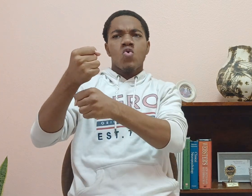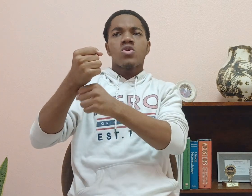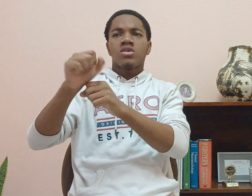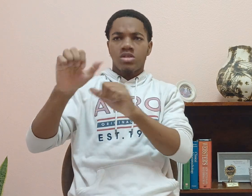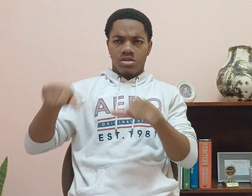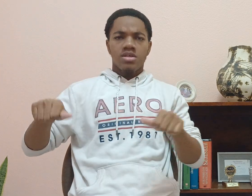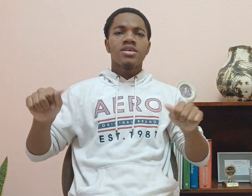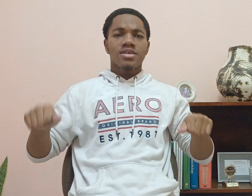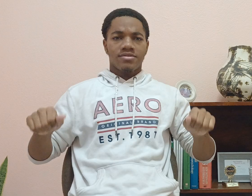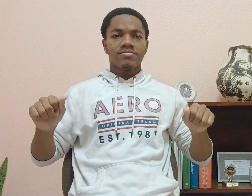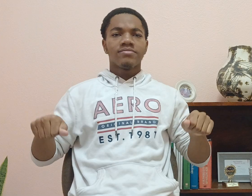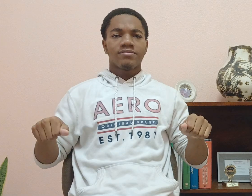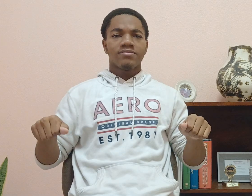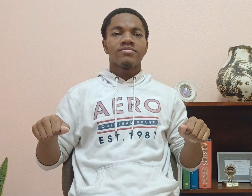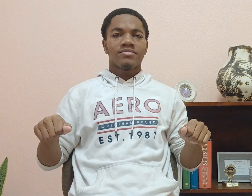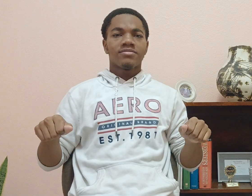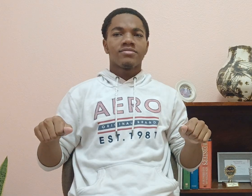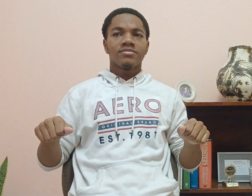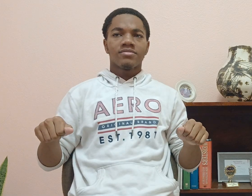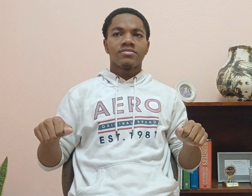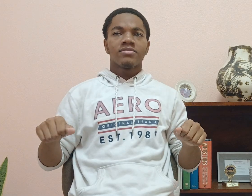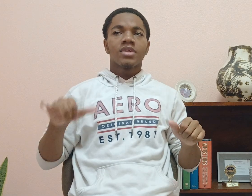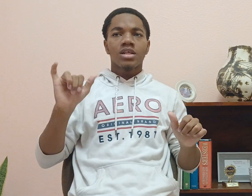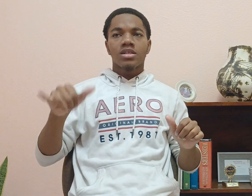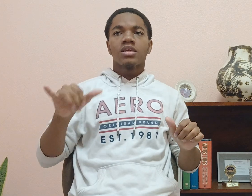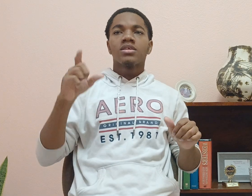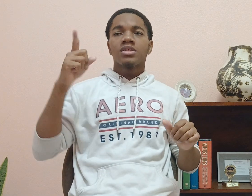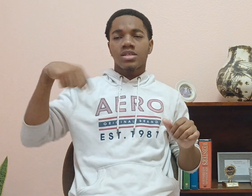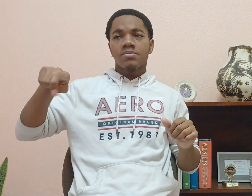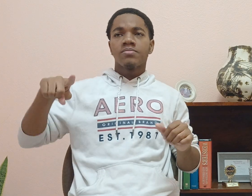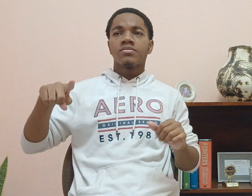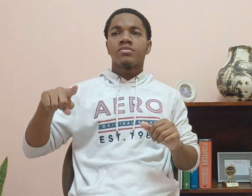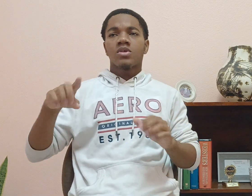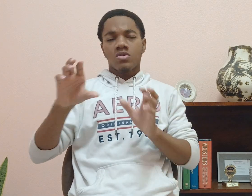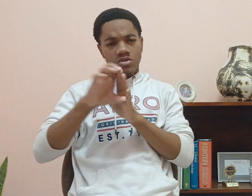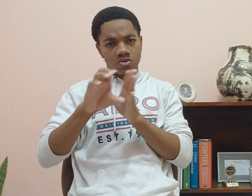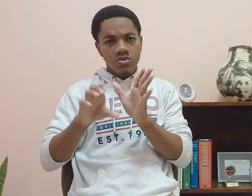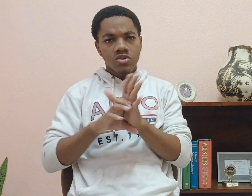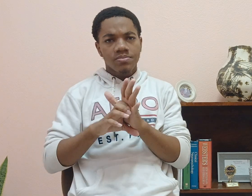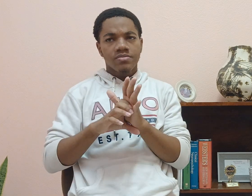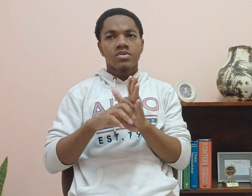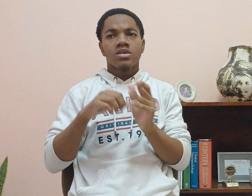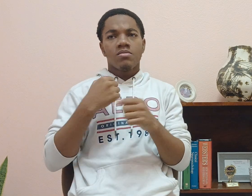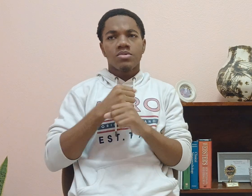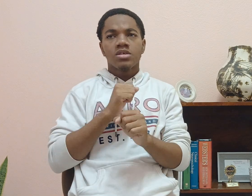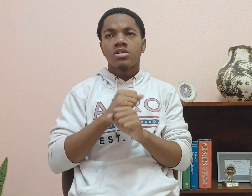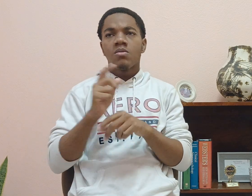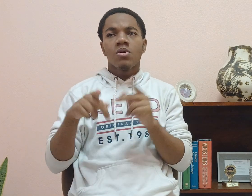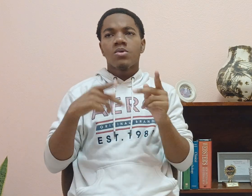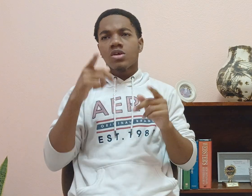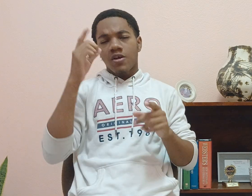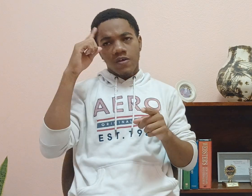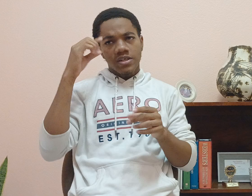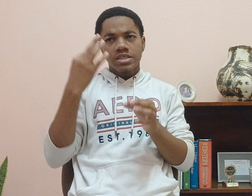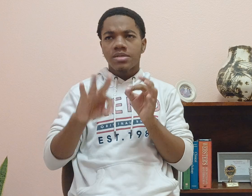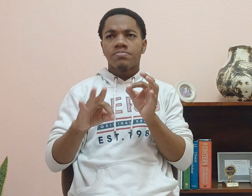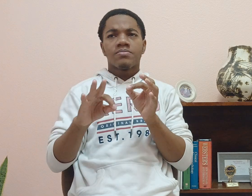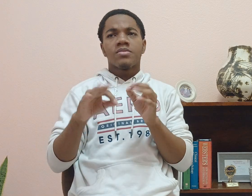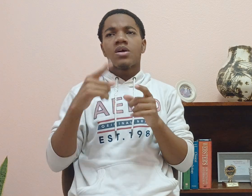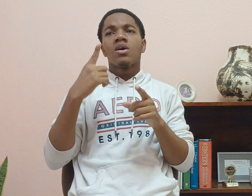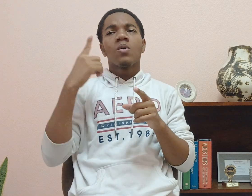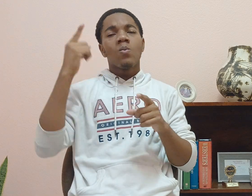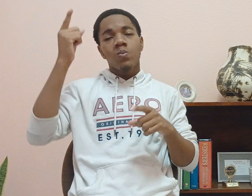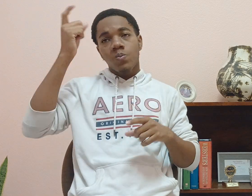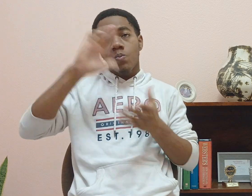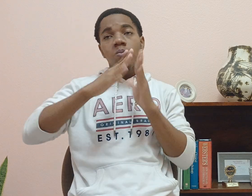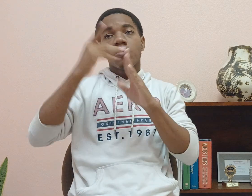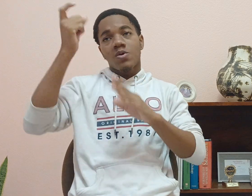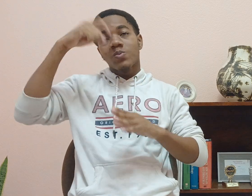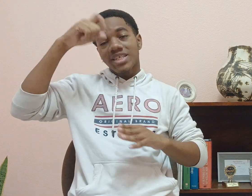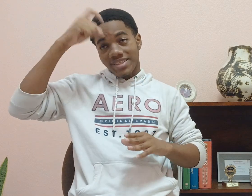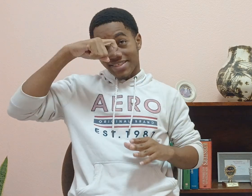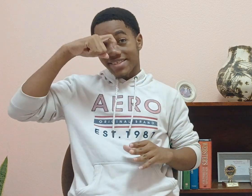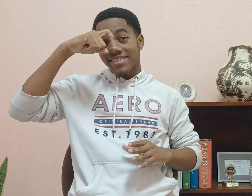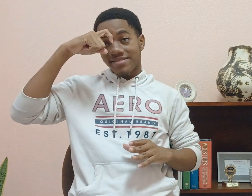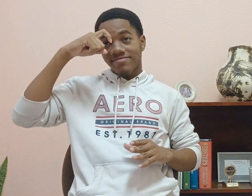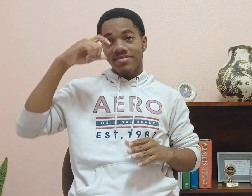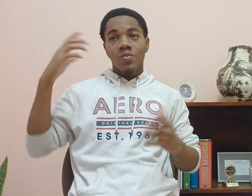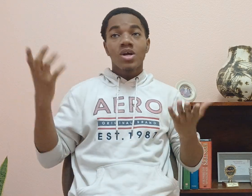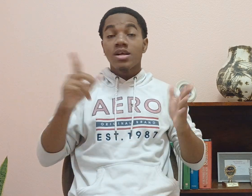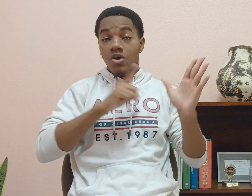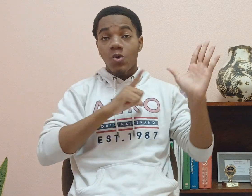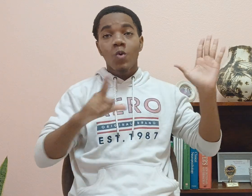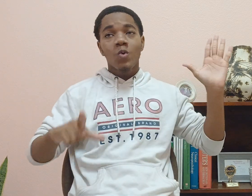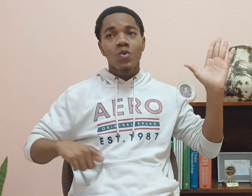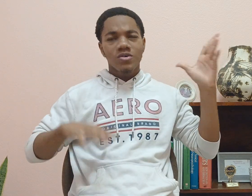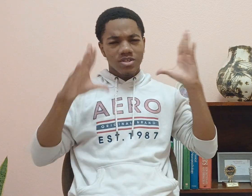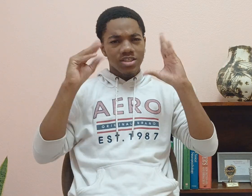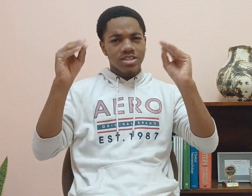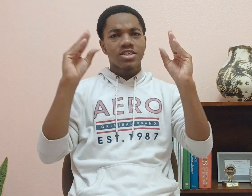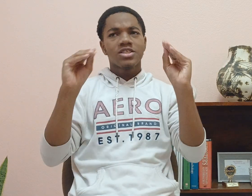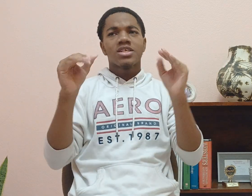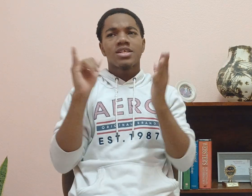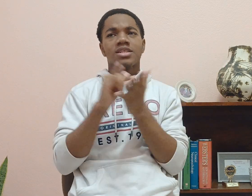making wise the simple. 8 The precepts of the Lord are right,